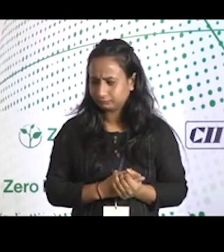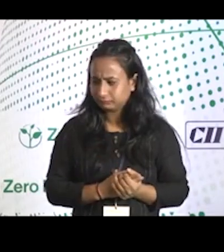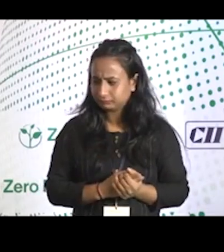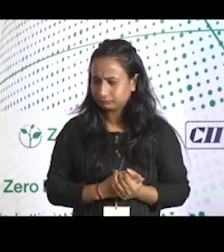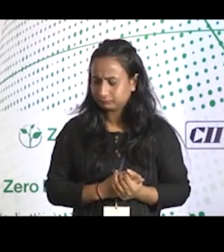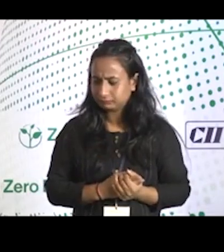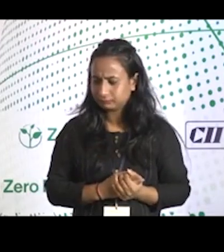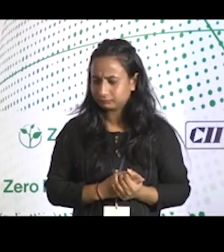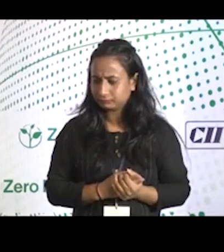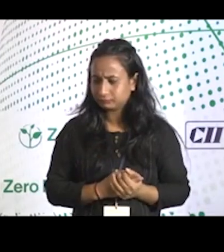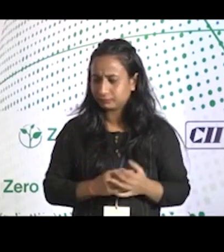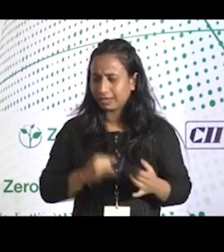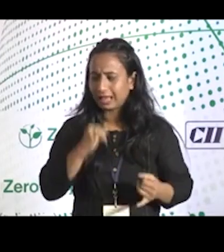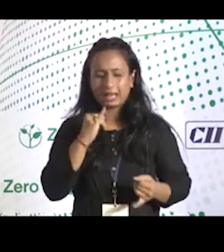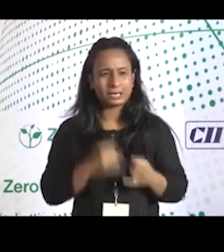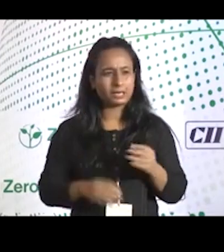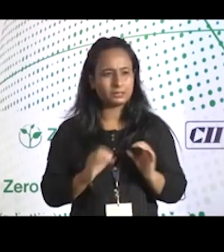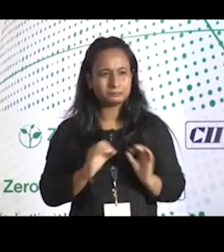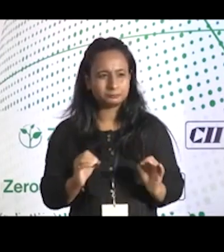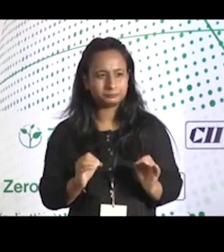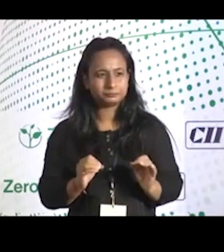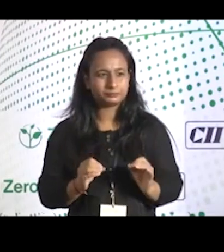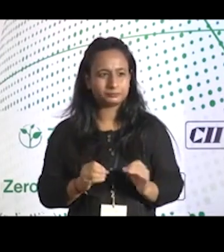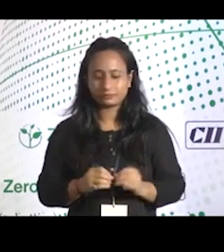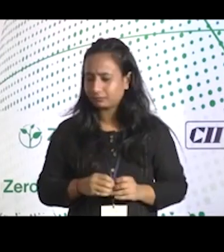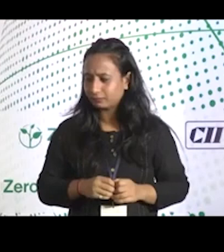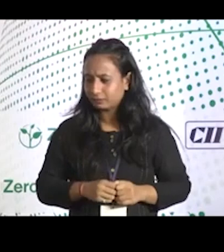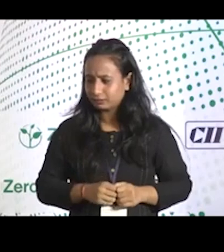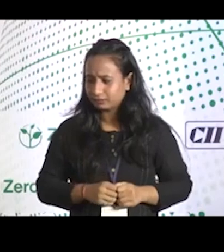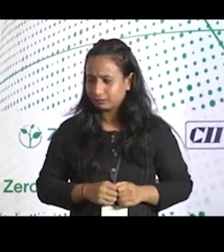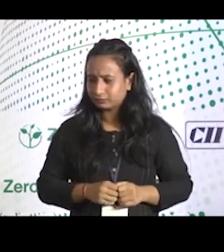Last but not least, the way we function is